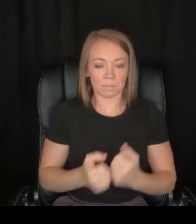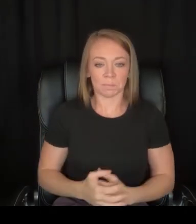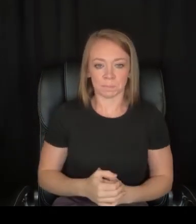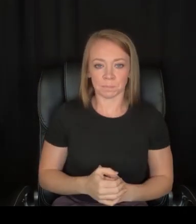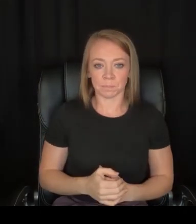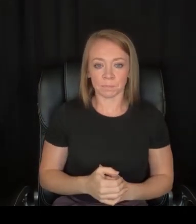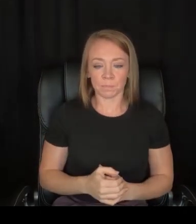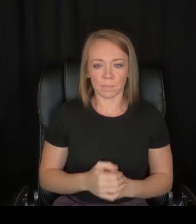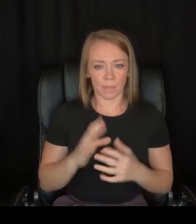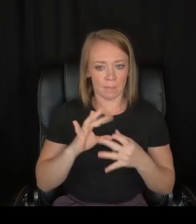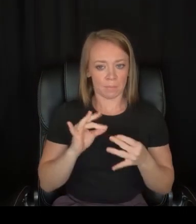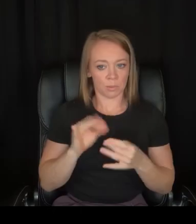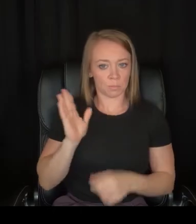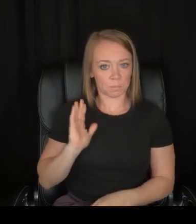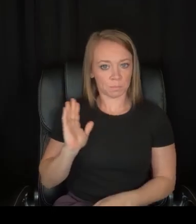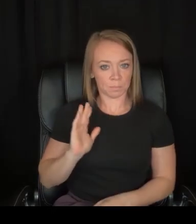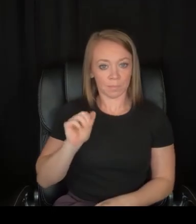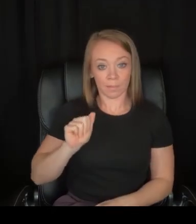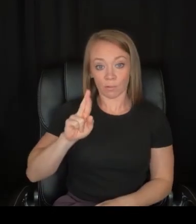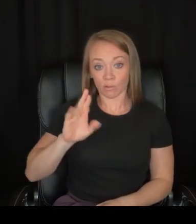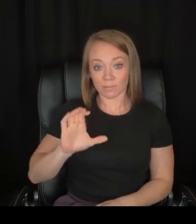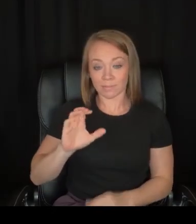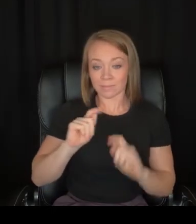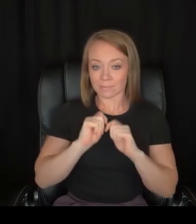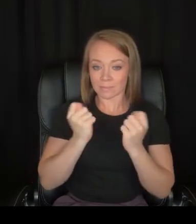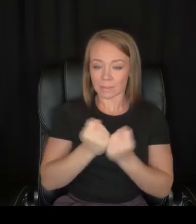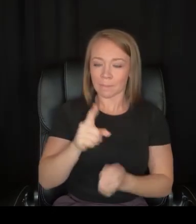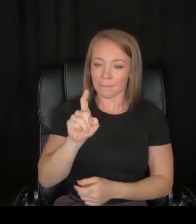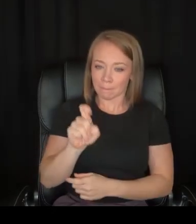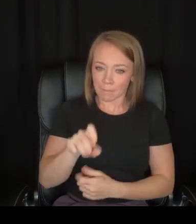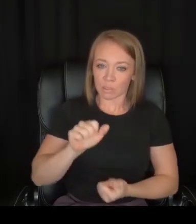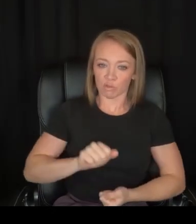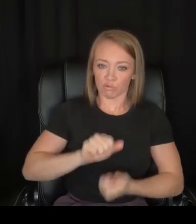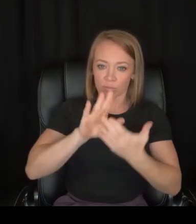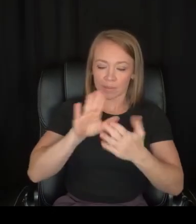As mentioned previously, ARC teams must address behavior needs in